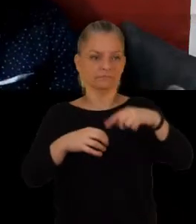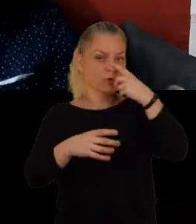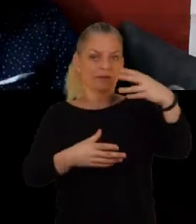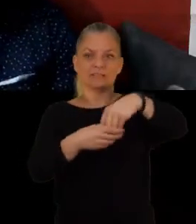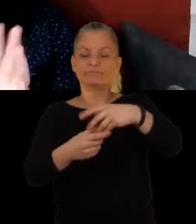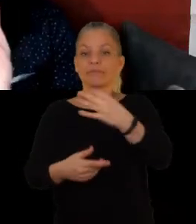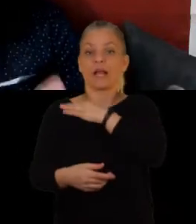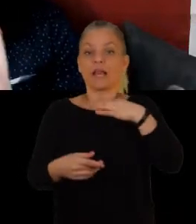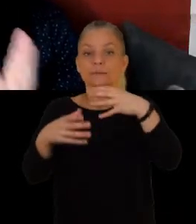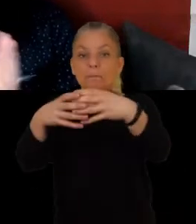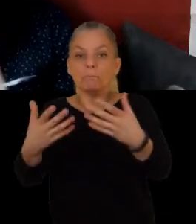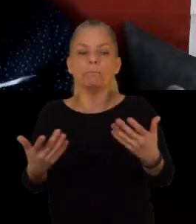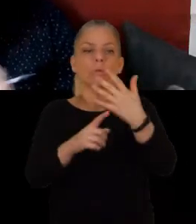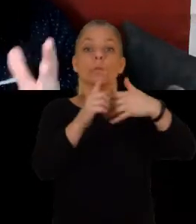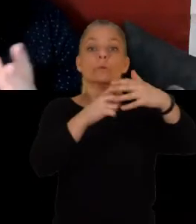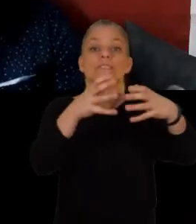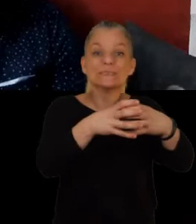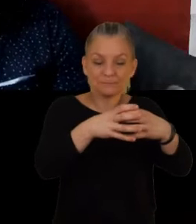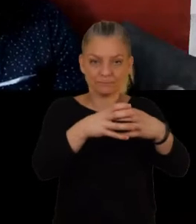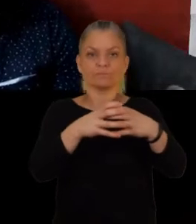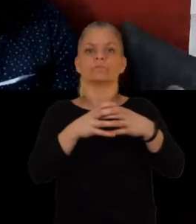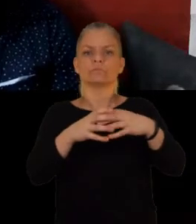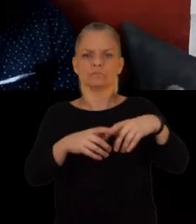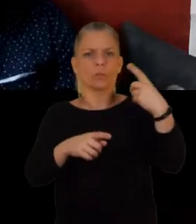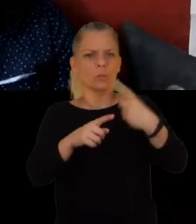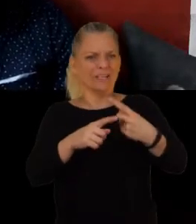workers who's in a maybe a clinical team or community team they're on their own quite